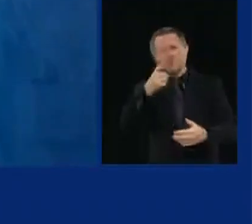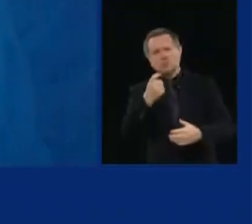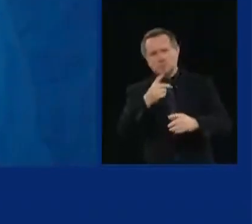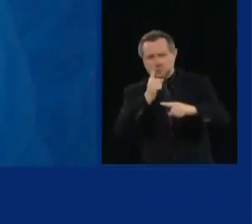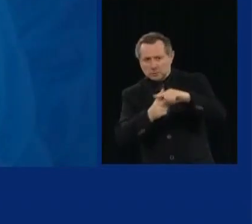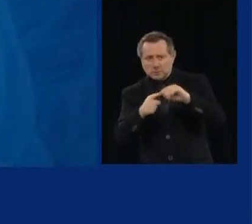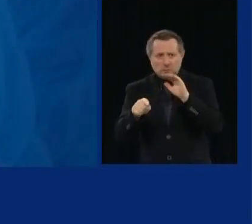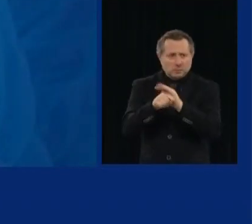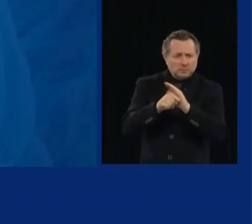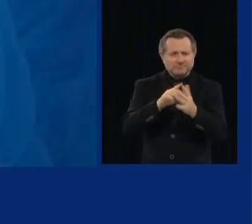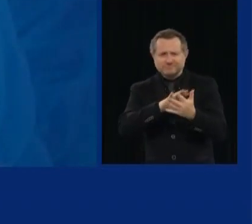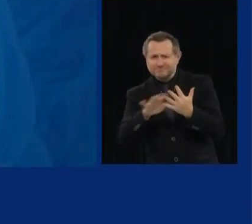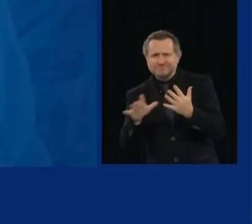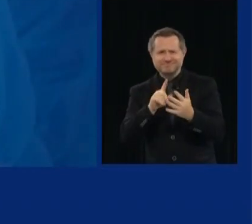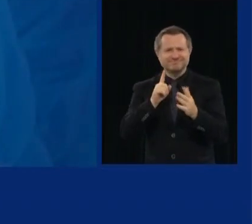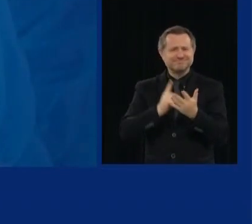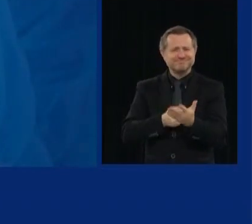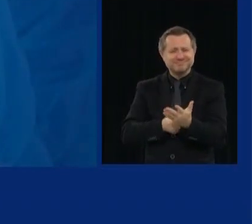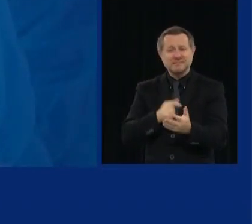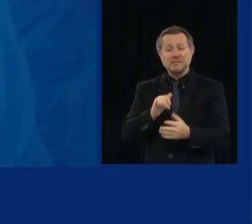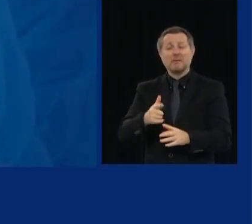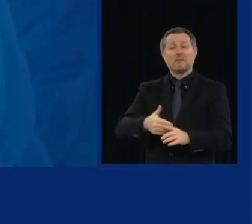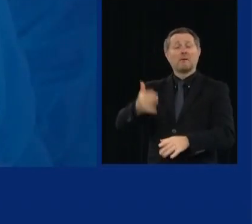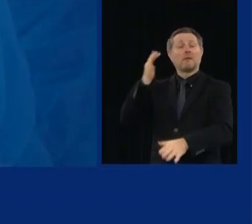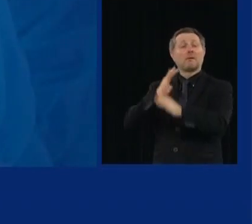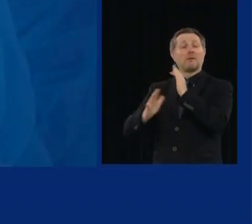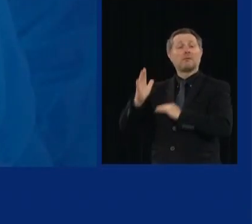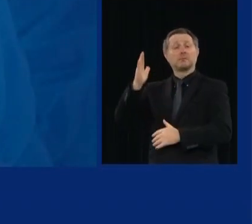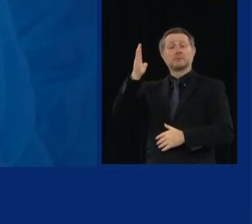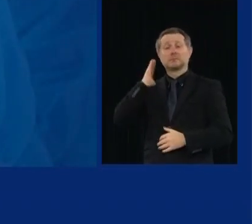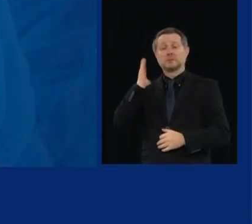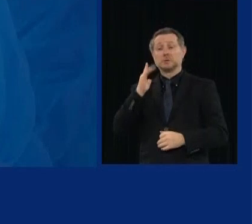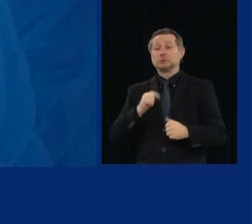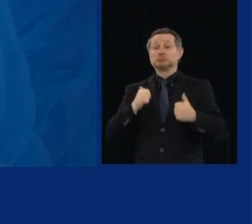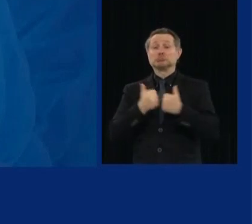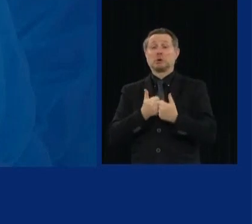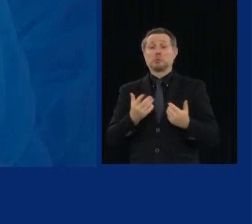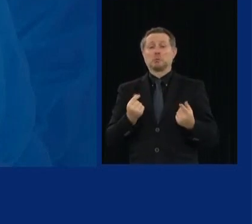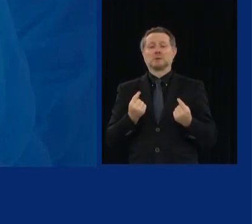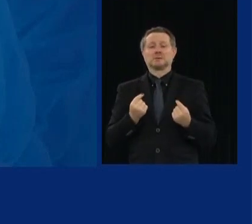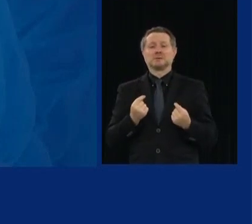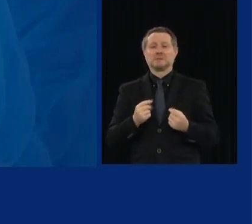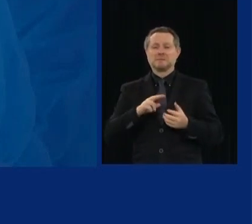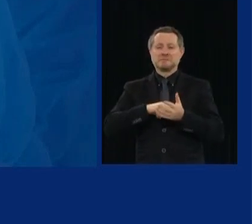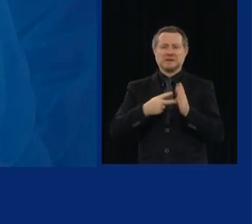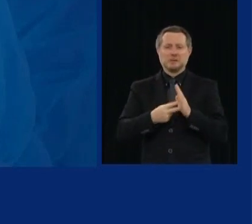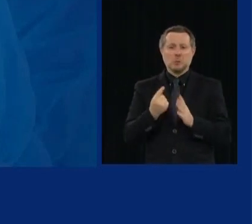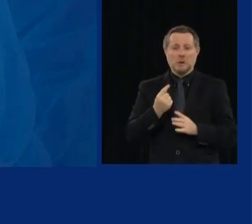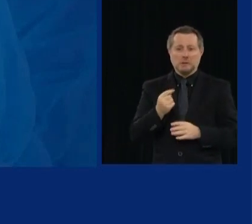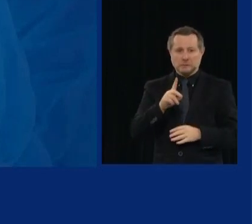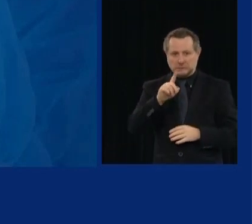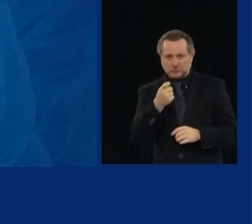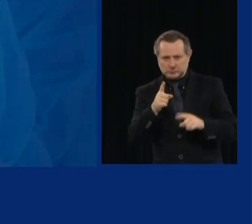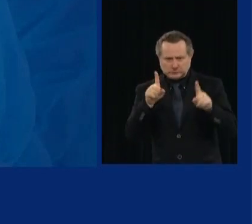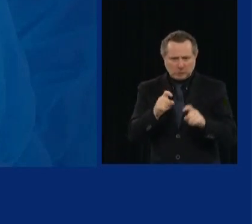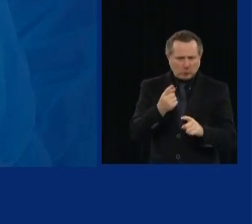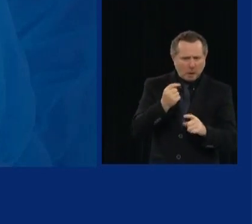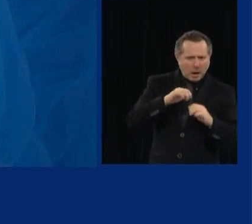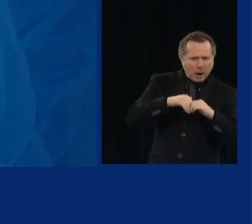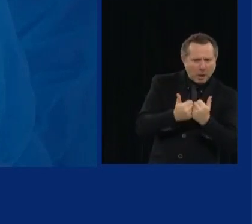COMPONENT. WE WILL BE TALKING ABOUT THIS TESTING, ESPECIALLY DIAGNOSTIC TESTING, WHICH HAS BEEN VERY IMPORTANT.